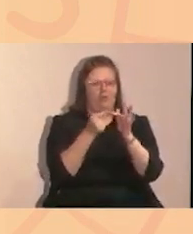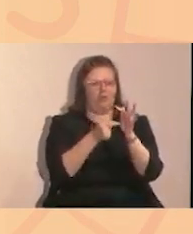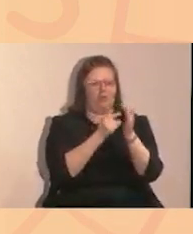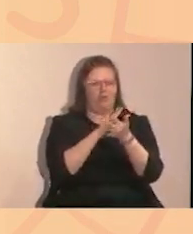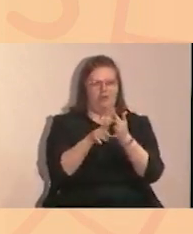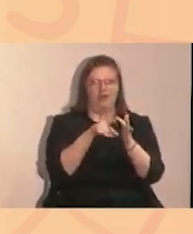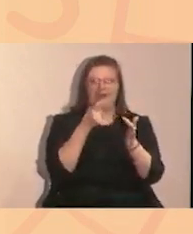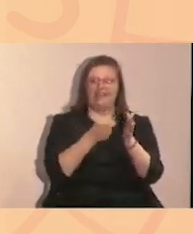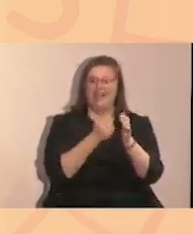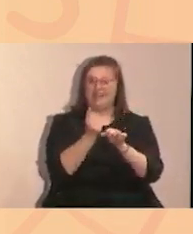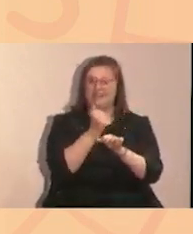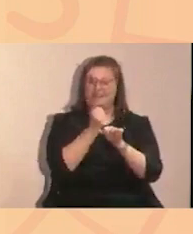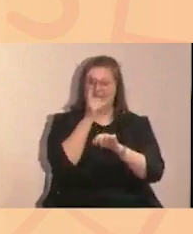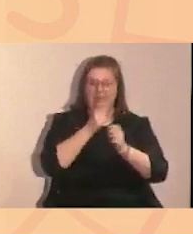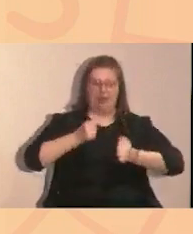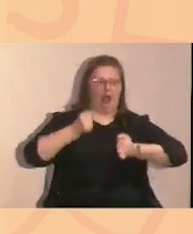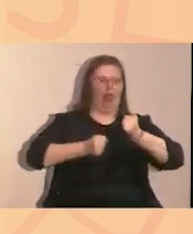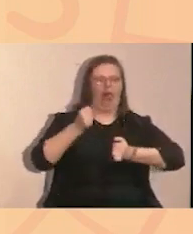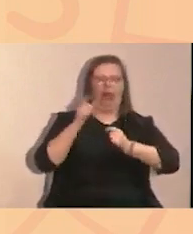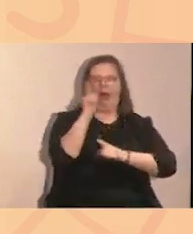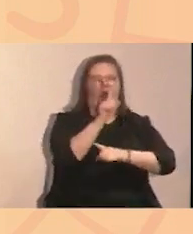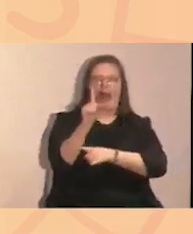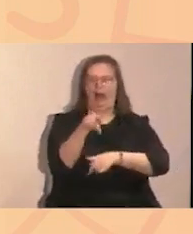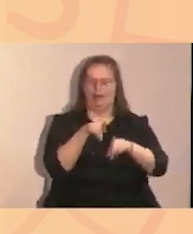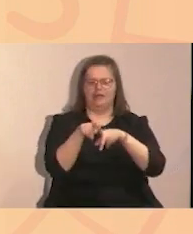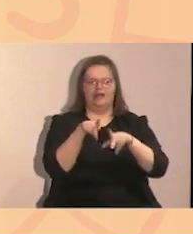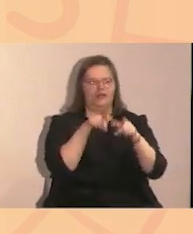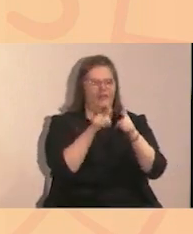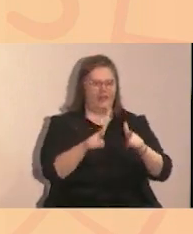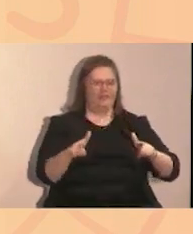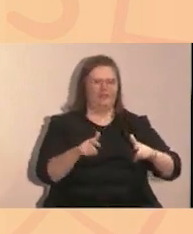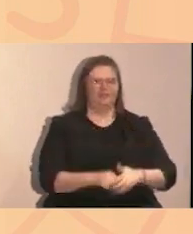run around the galleries and learn language at the moment. So, but I did want to play Esther.